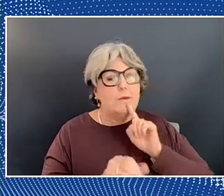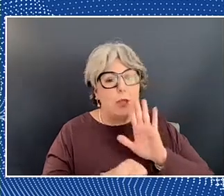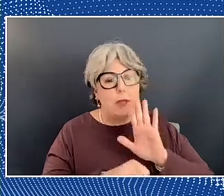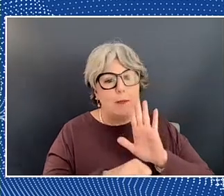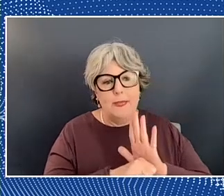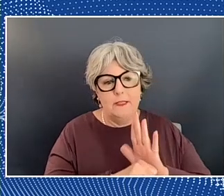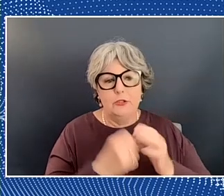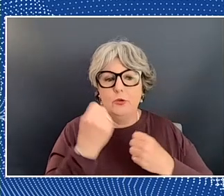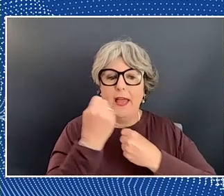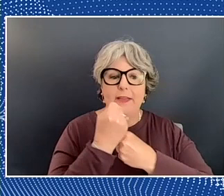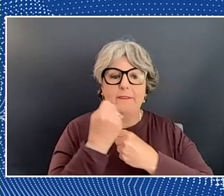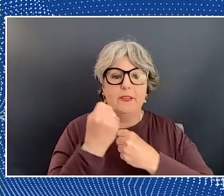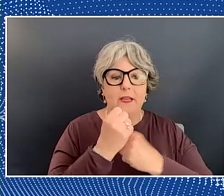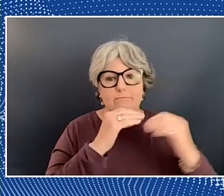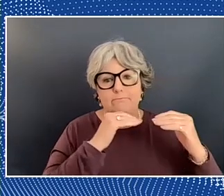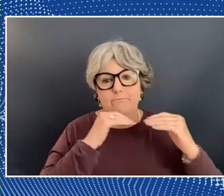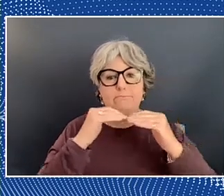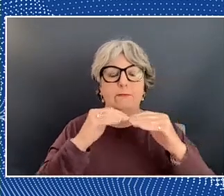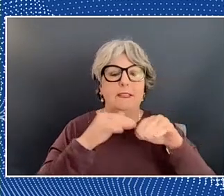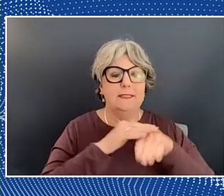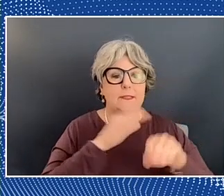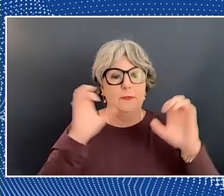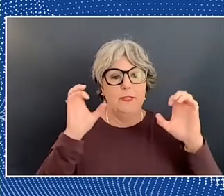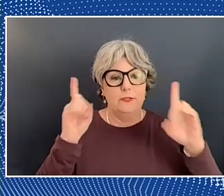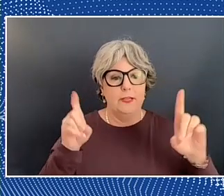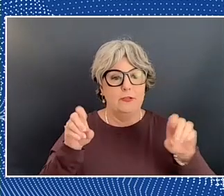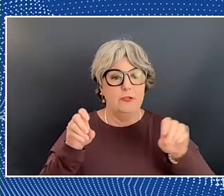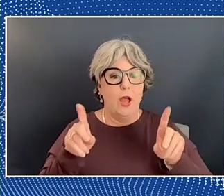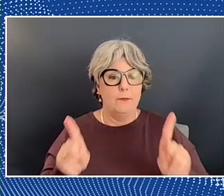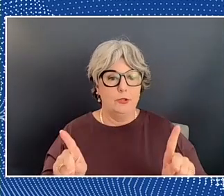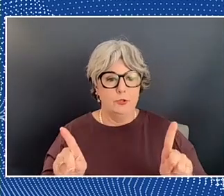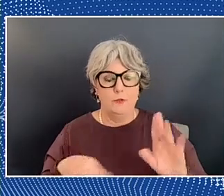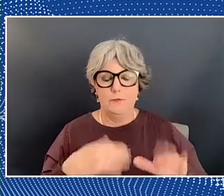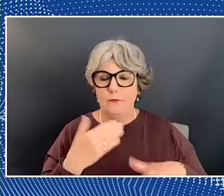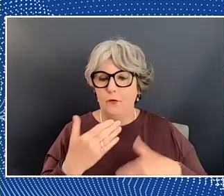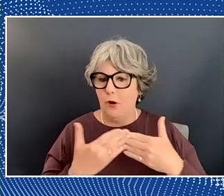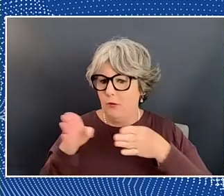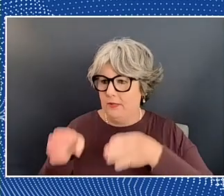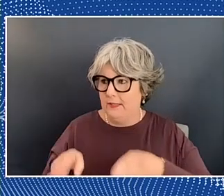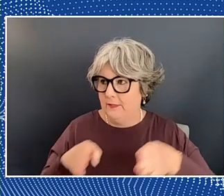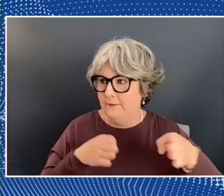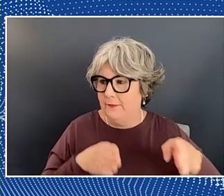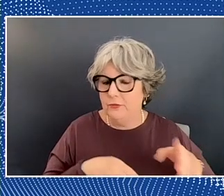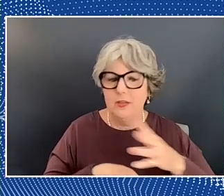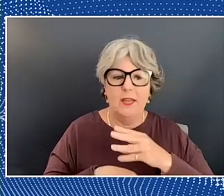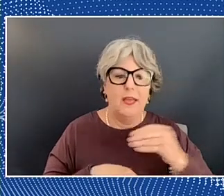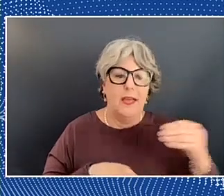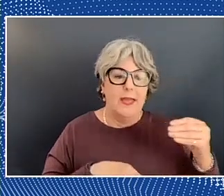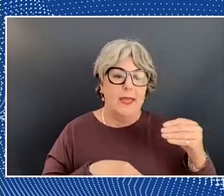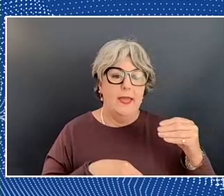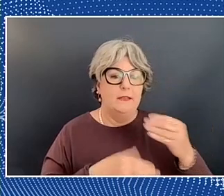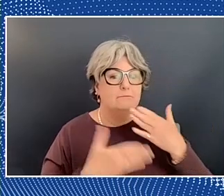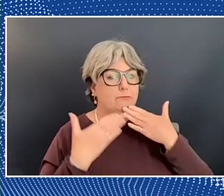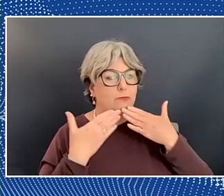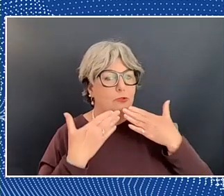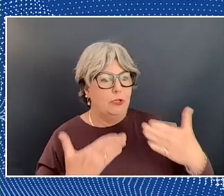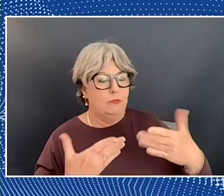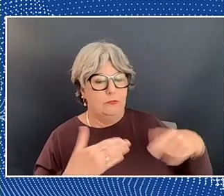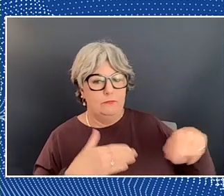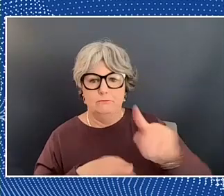equitable and accessible education opportunities for all individuals, and I just want to express my gratitude to the committee for taking the time to listen to